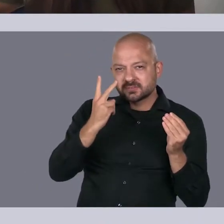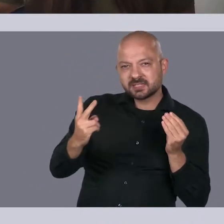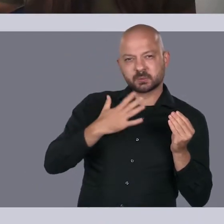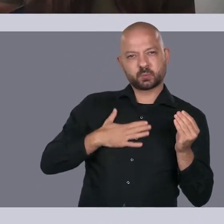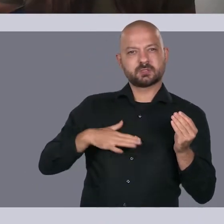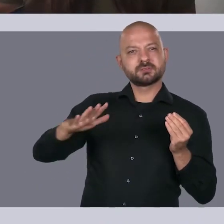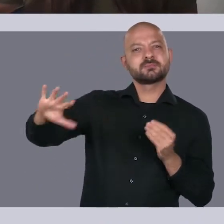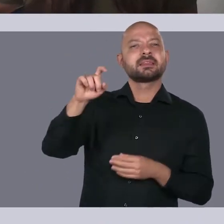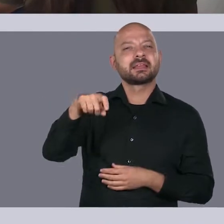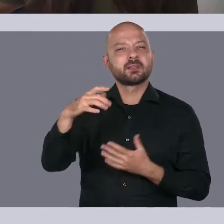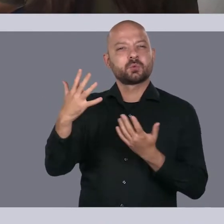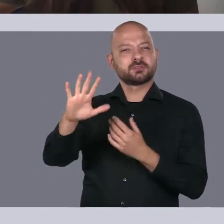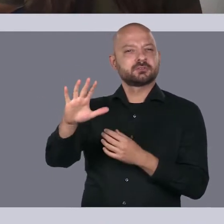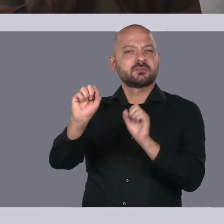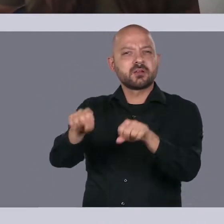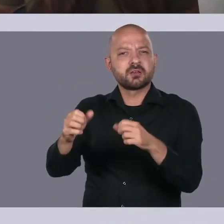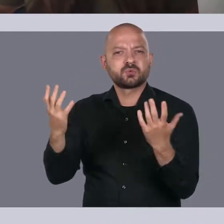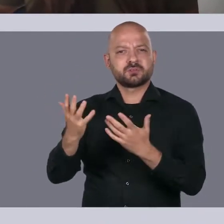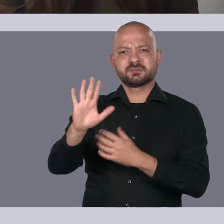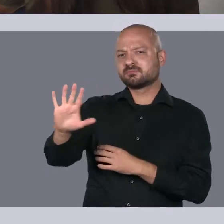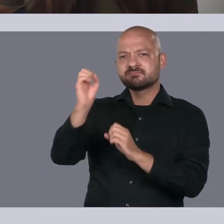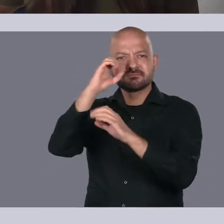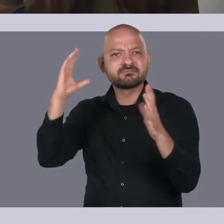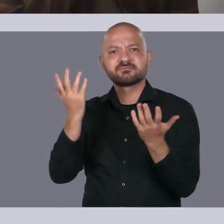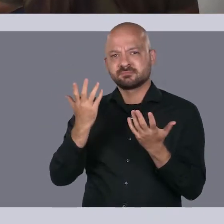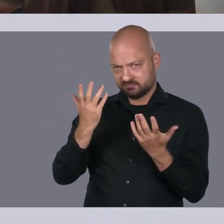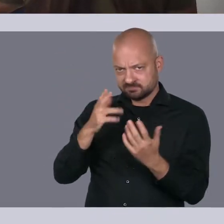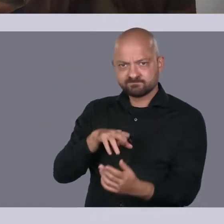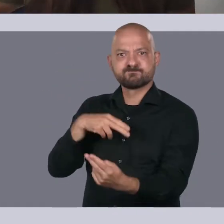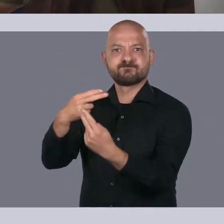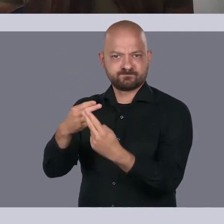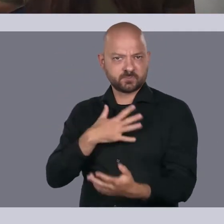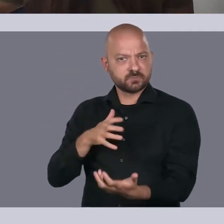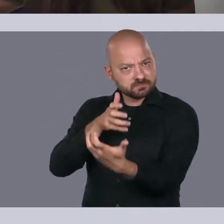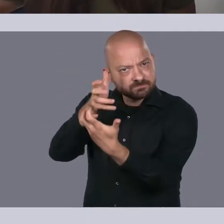a strong involvement in communication effort towards them embers. The moment we miss out on that communication,